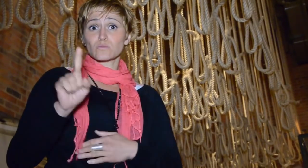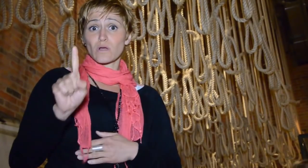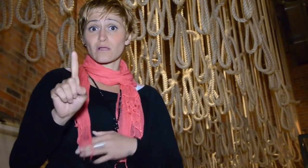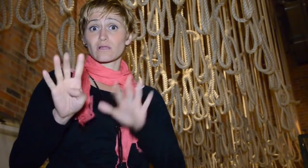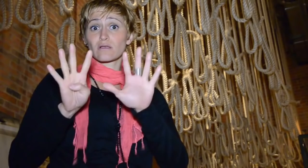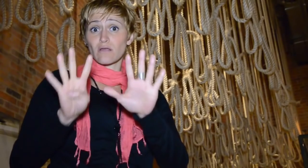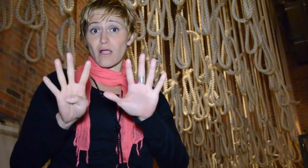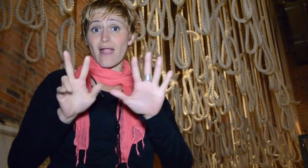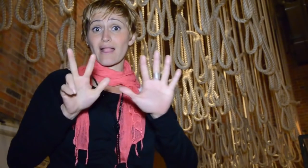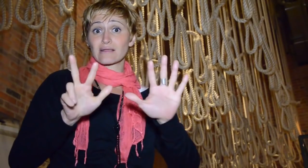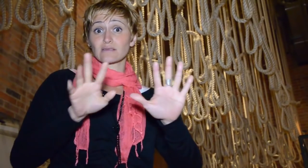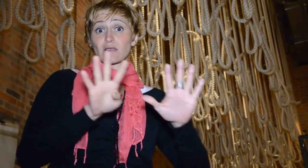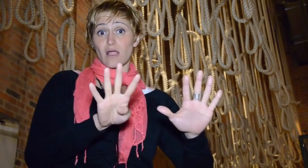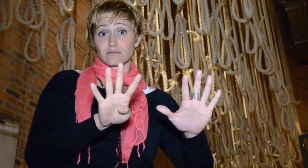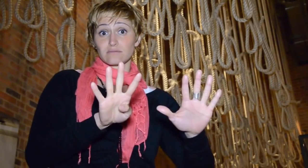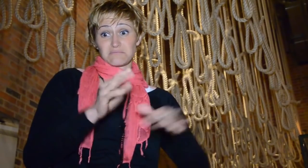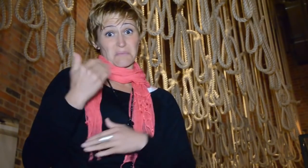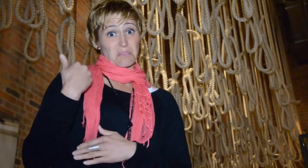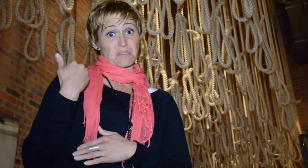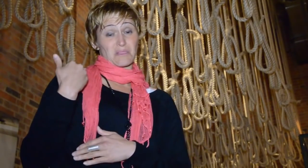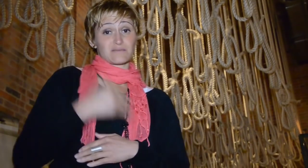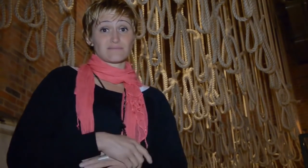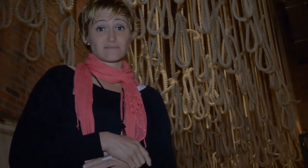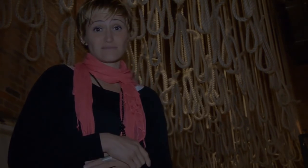last hanging was in 1989, not so long